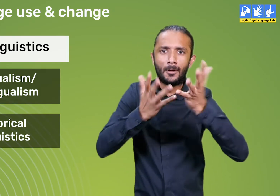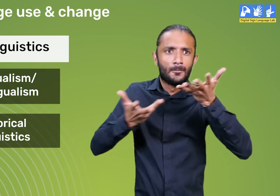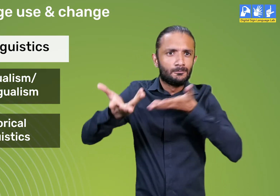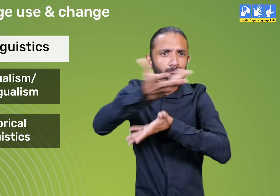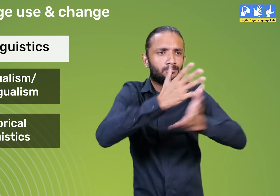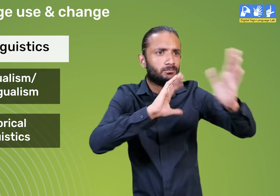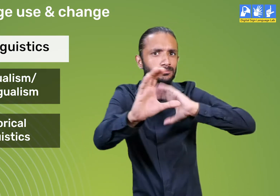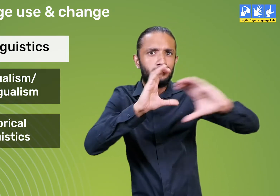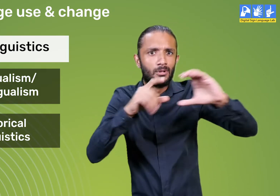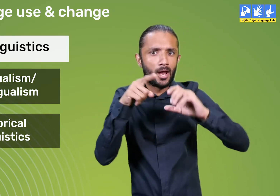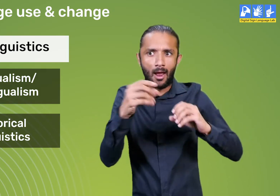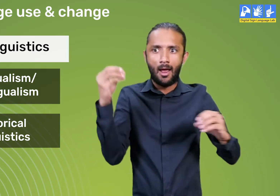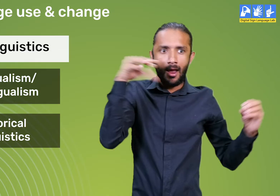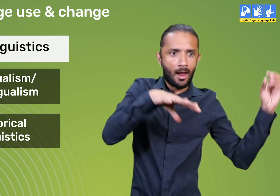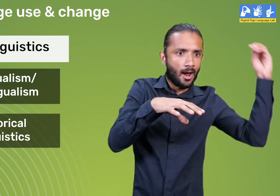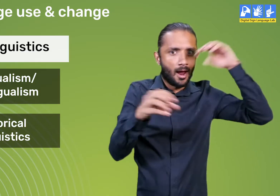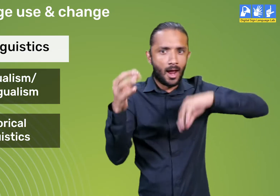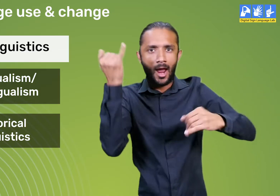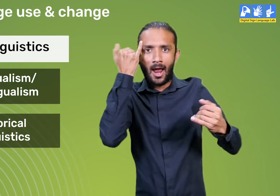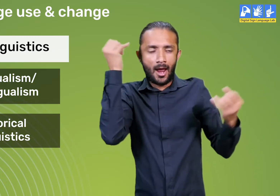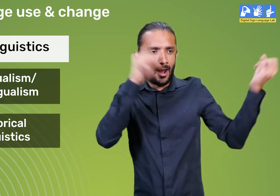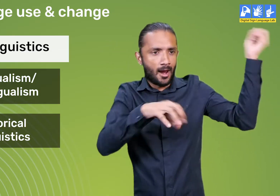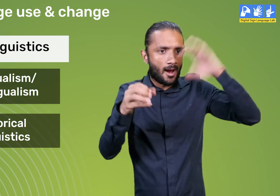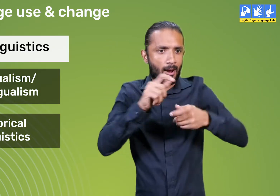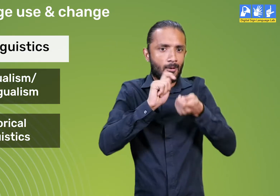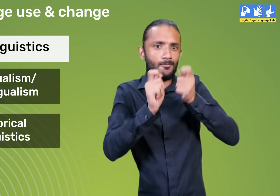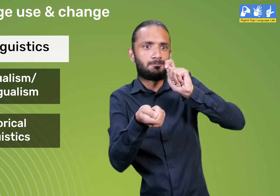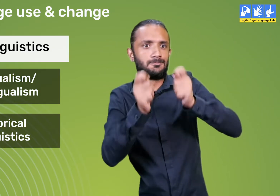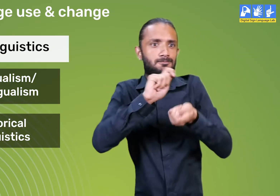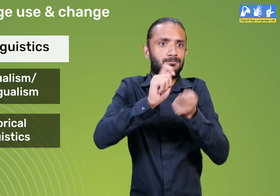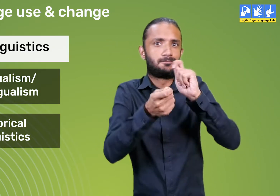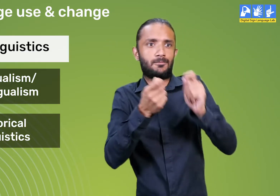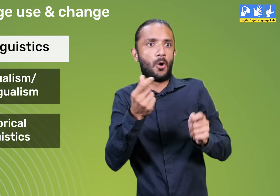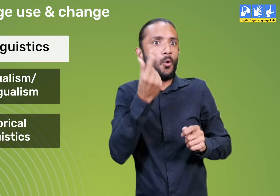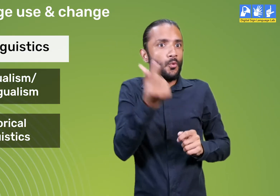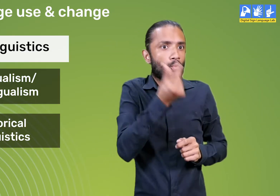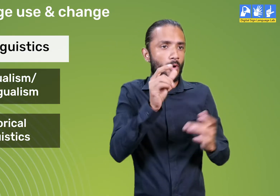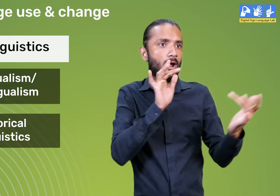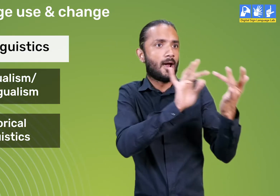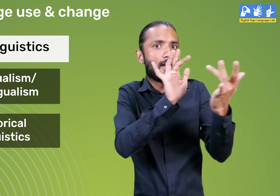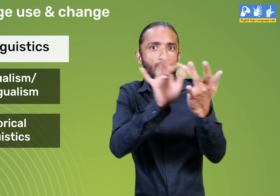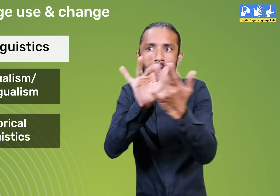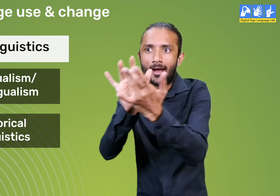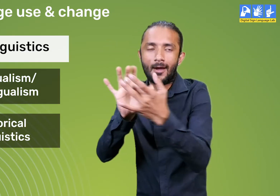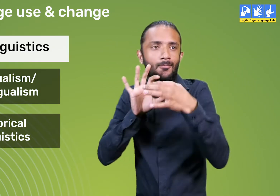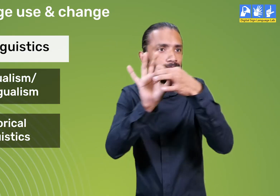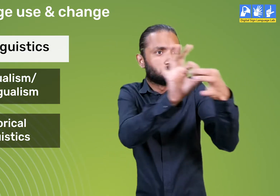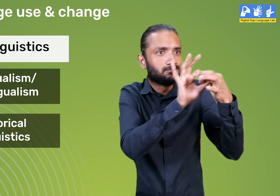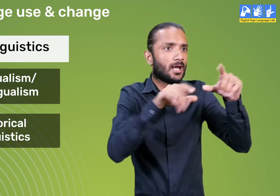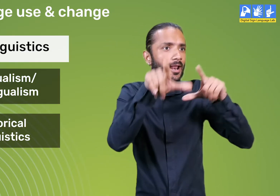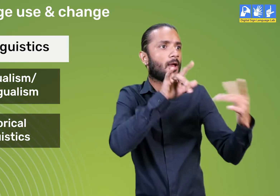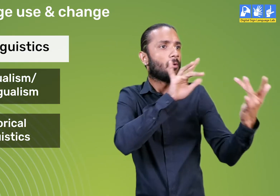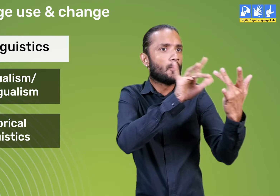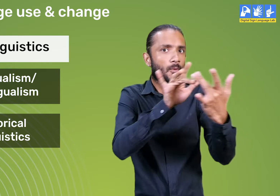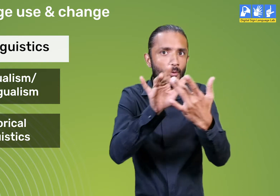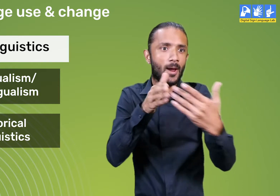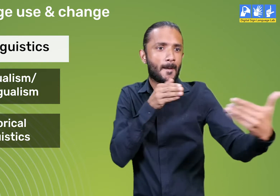and share their idea and inputs which leads to change through the use of language people can easily connect